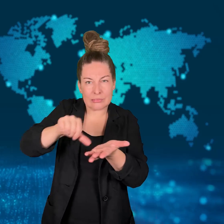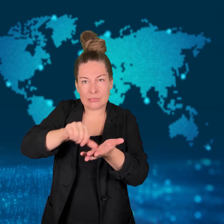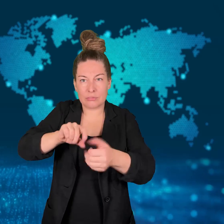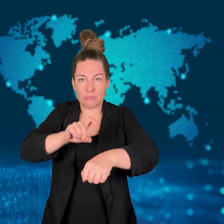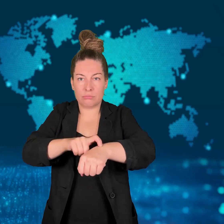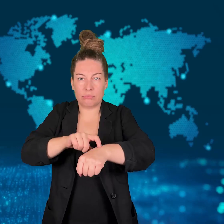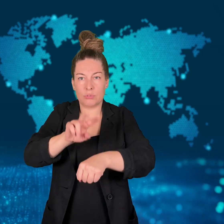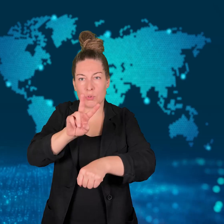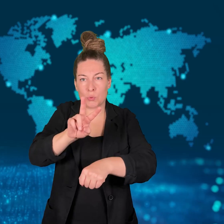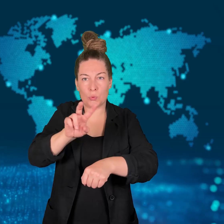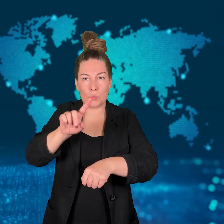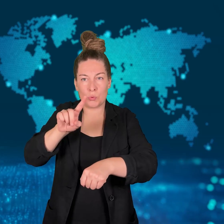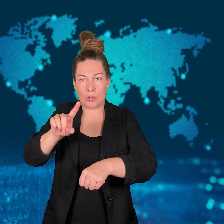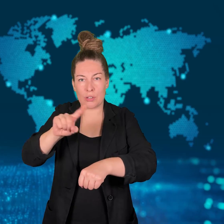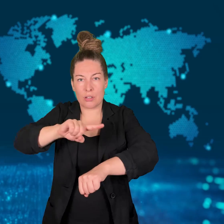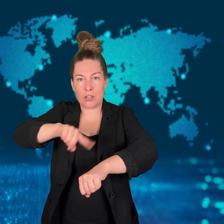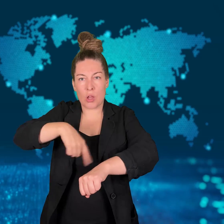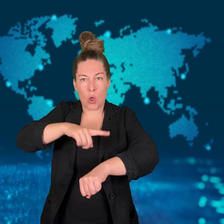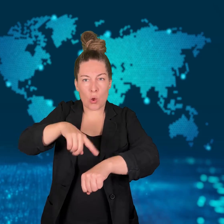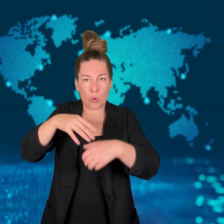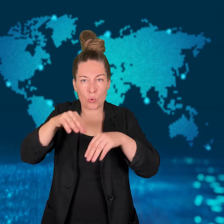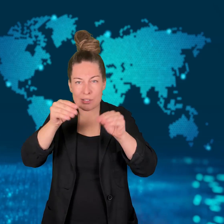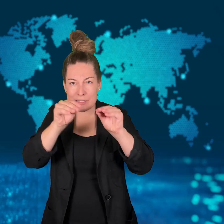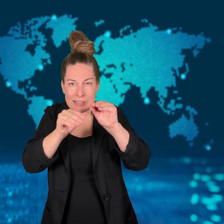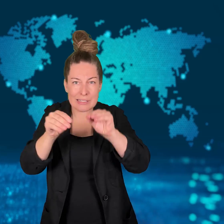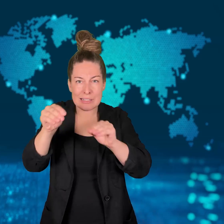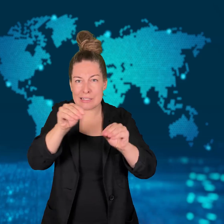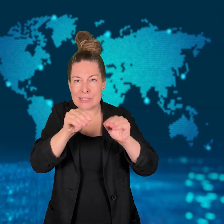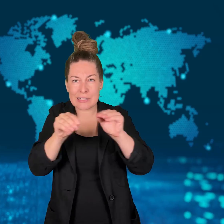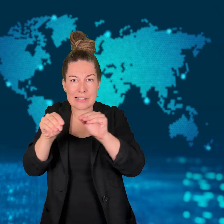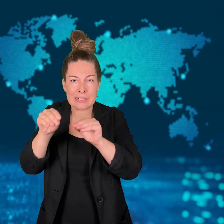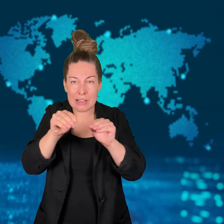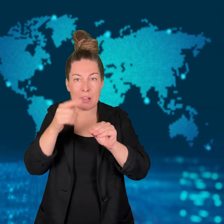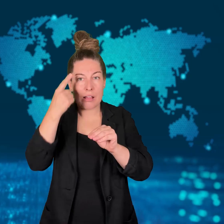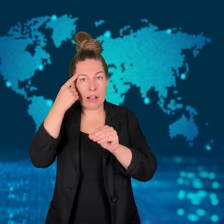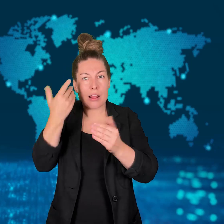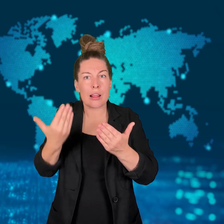That surgery would support the transplanted eye socket and lid.